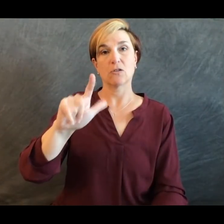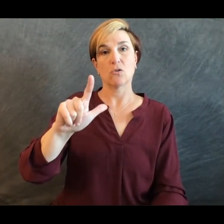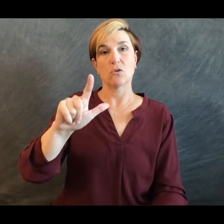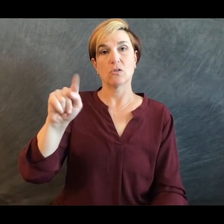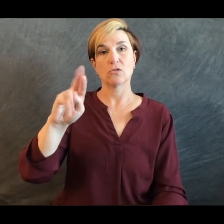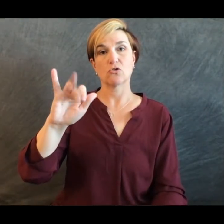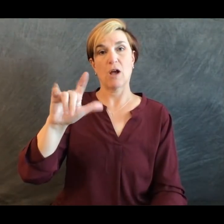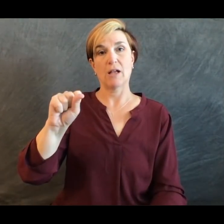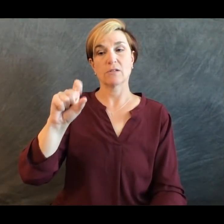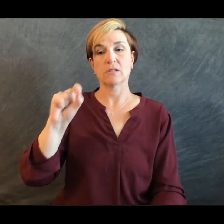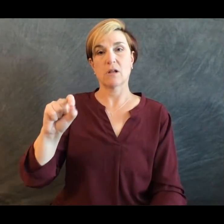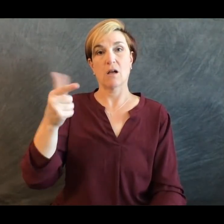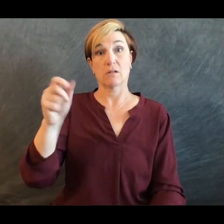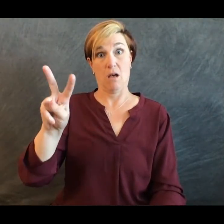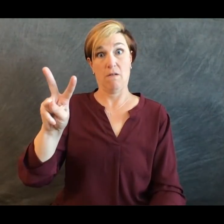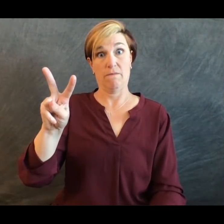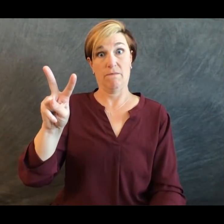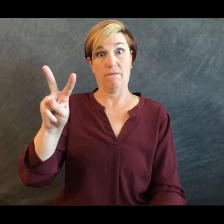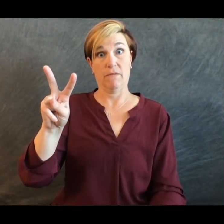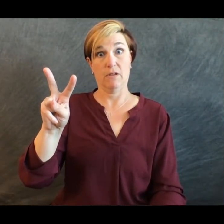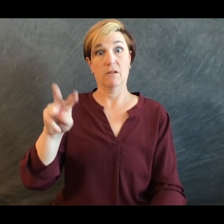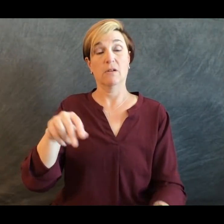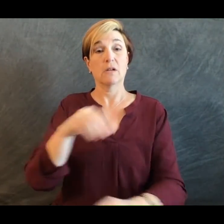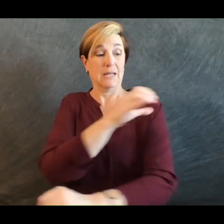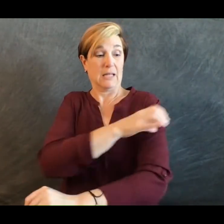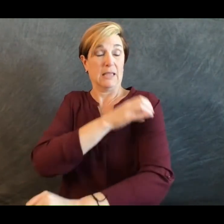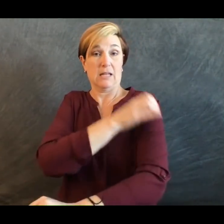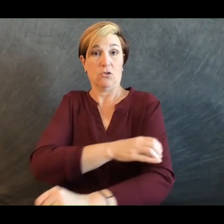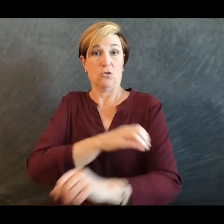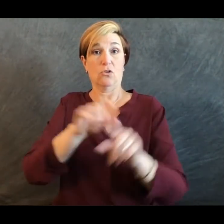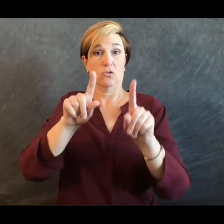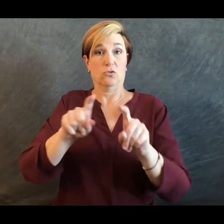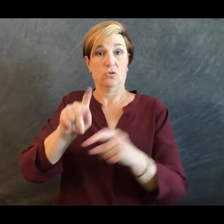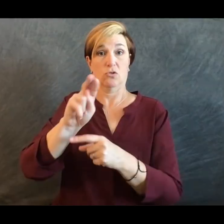trial and you see that many of them are the randomized controlled trials that